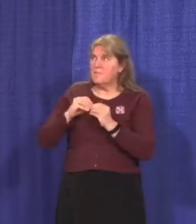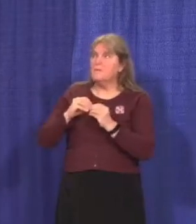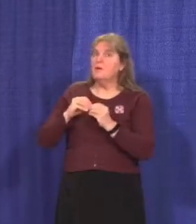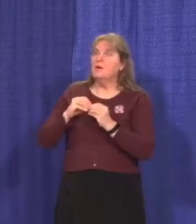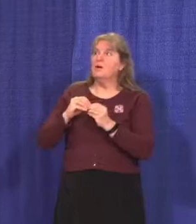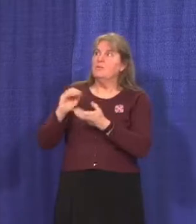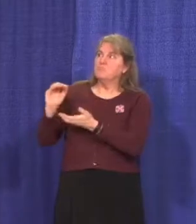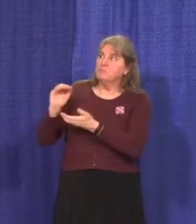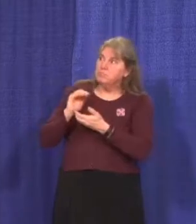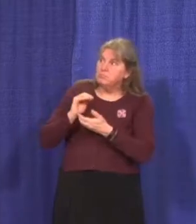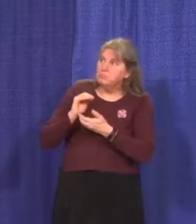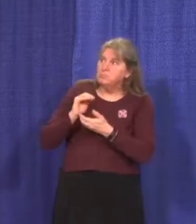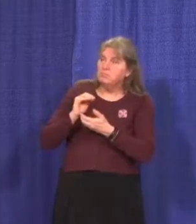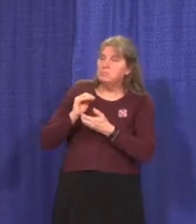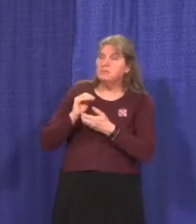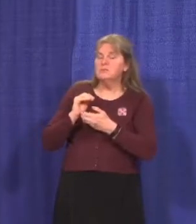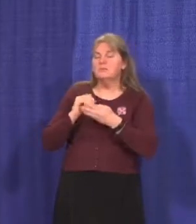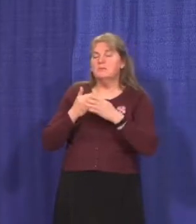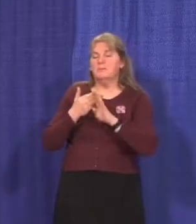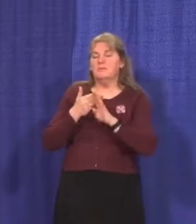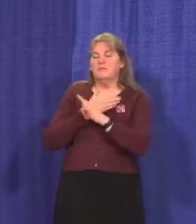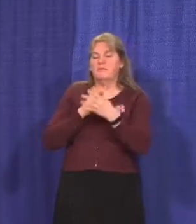Ottawa is not saying that any